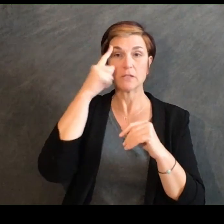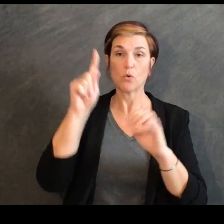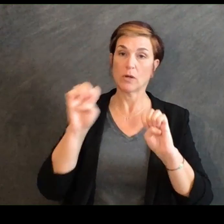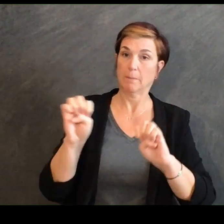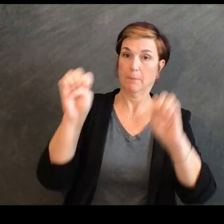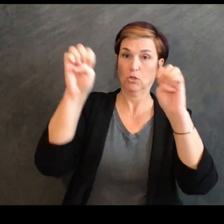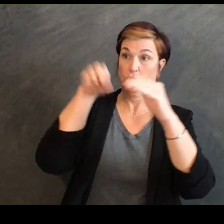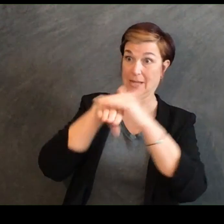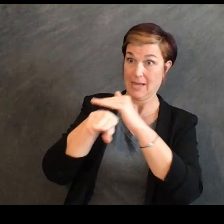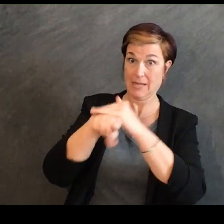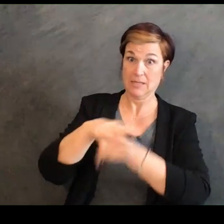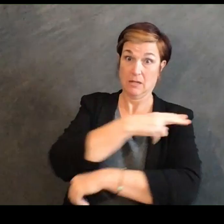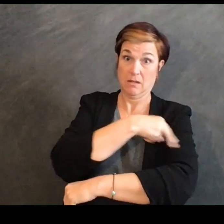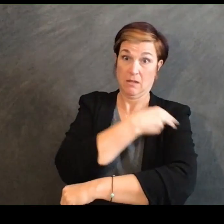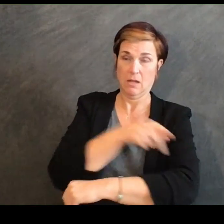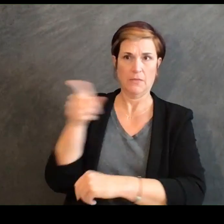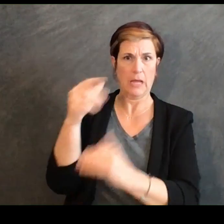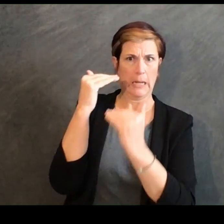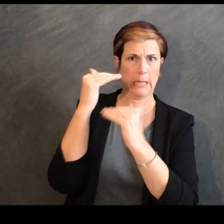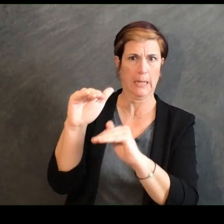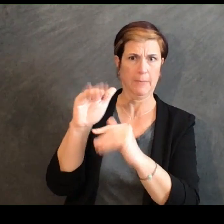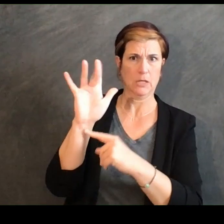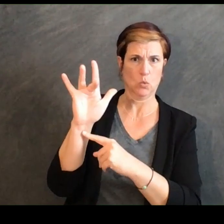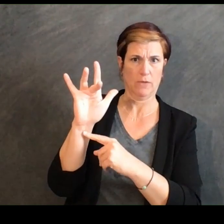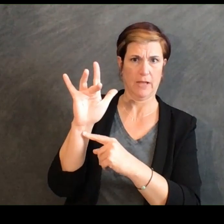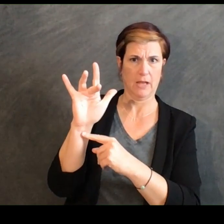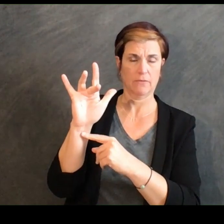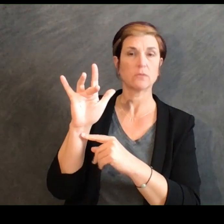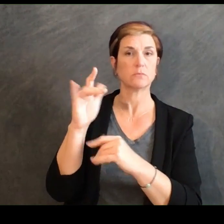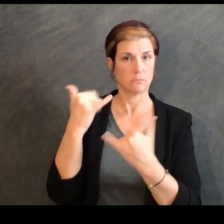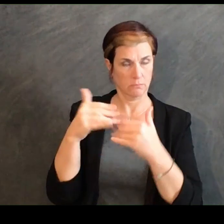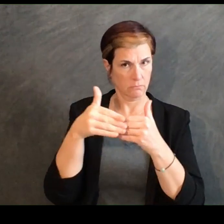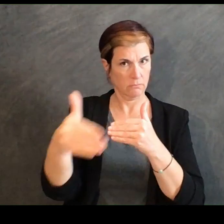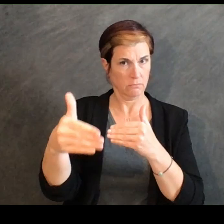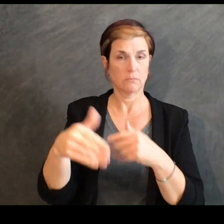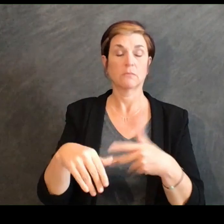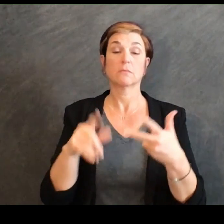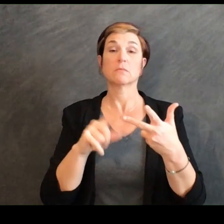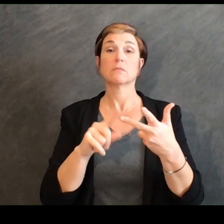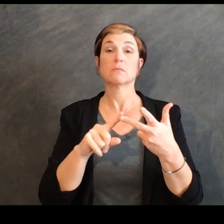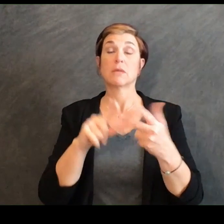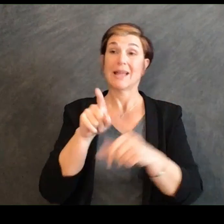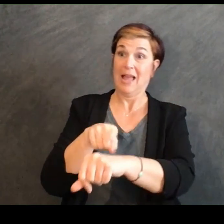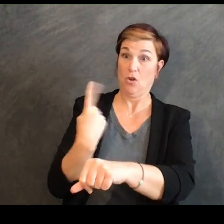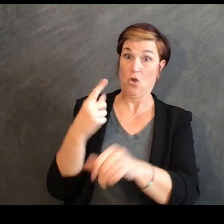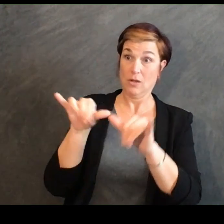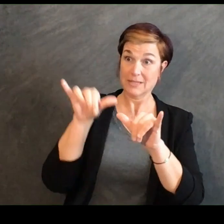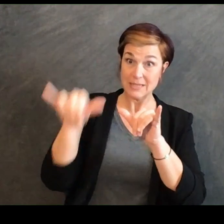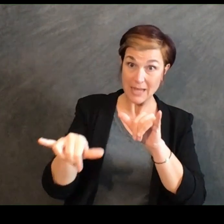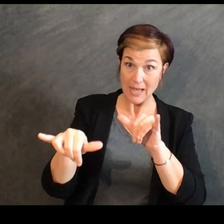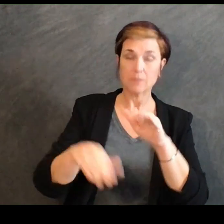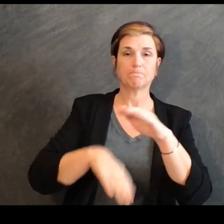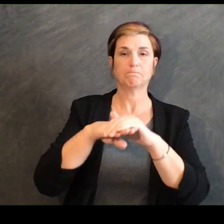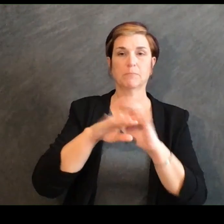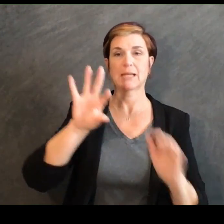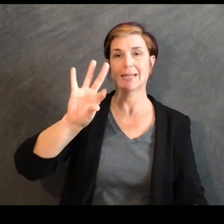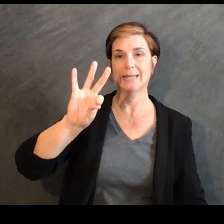number of beds to 25 and the length of stay to 96 hours the ability to waive